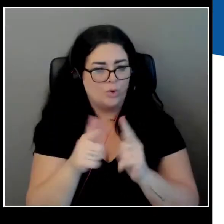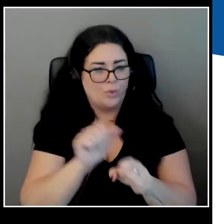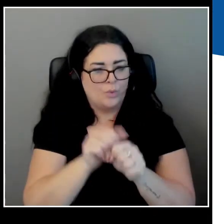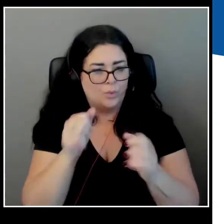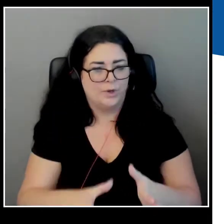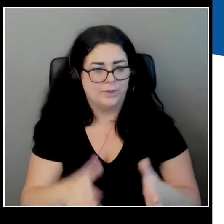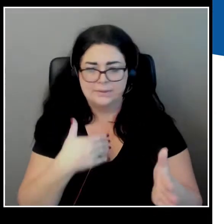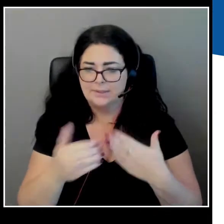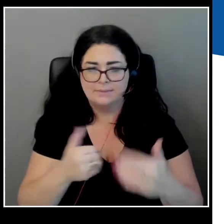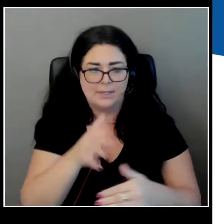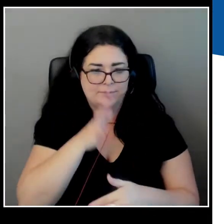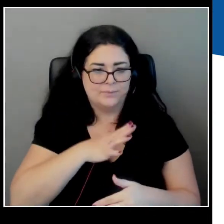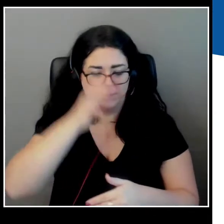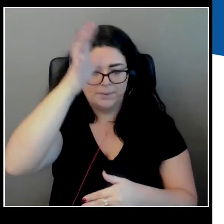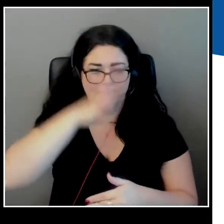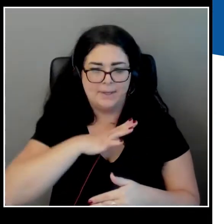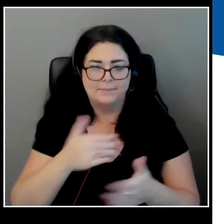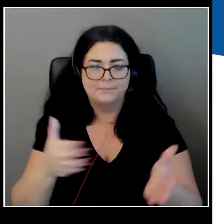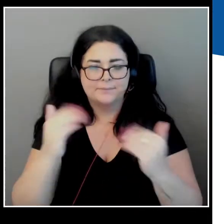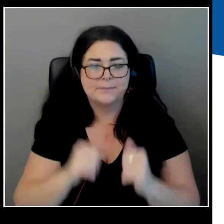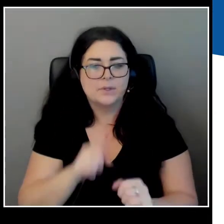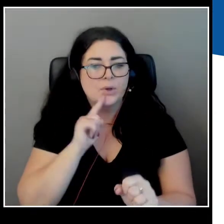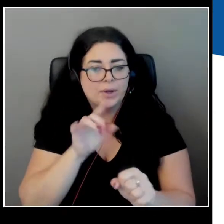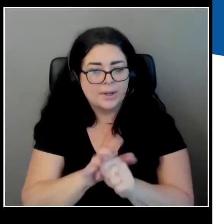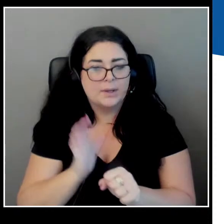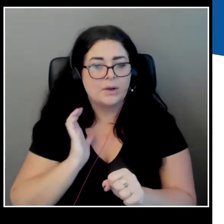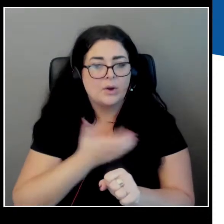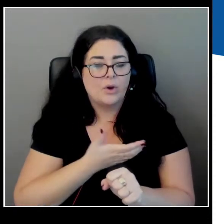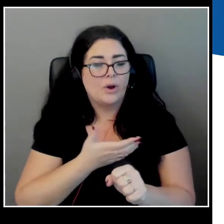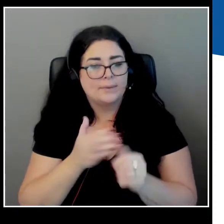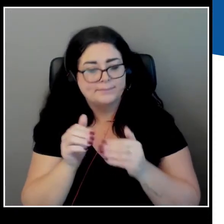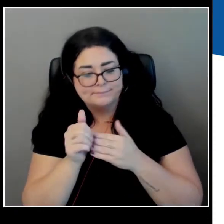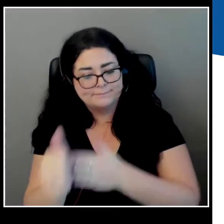We are committed to our path towards reconciliation with Indigenous Peoples.